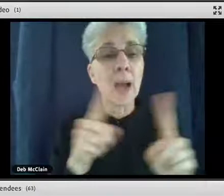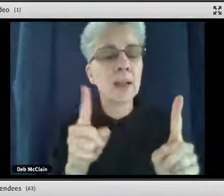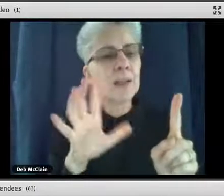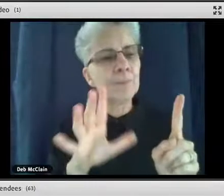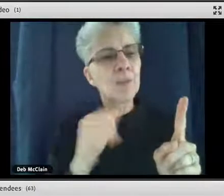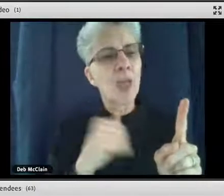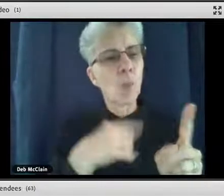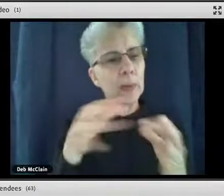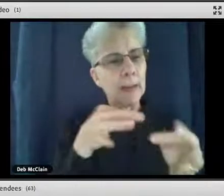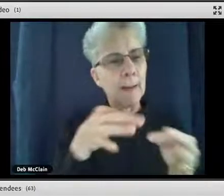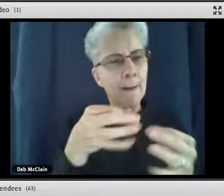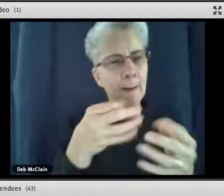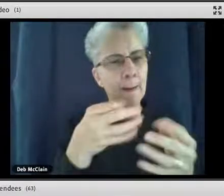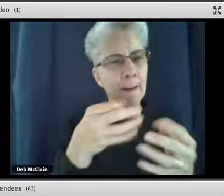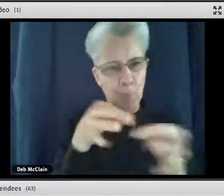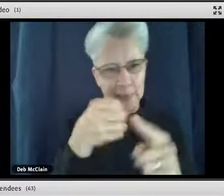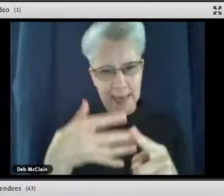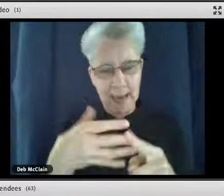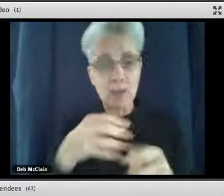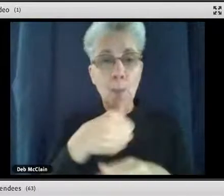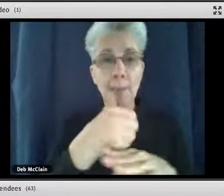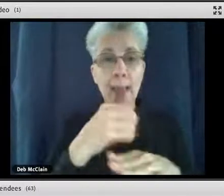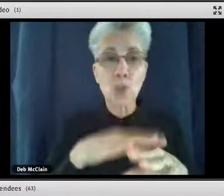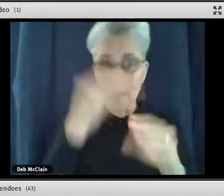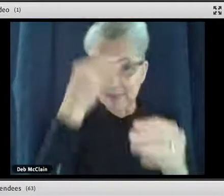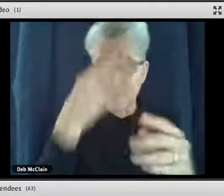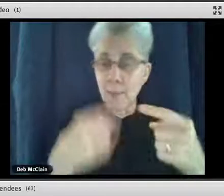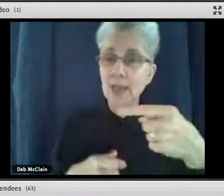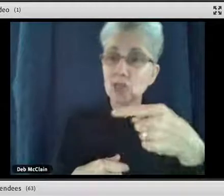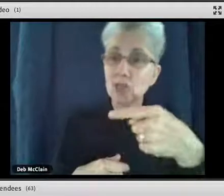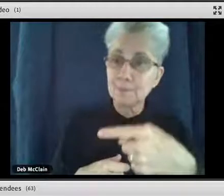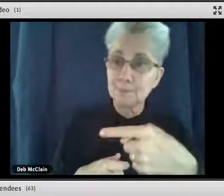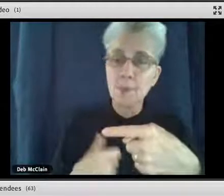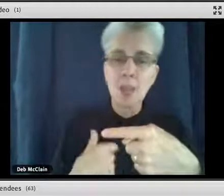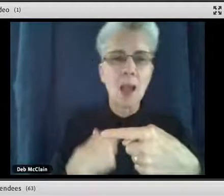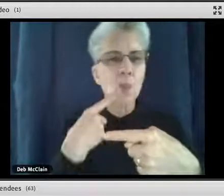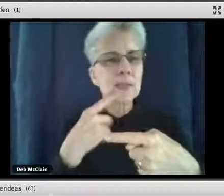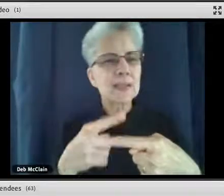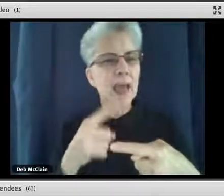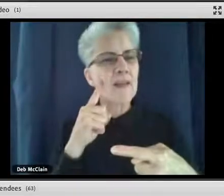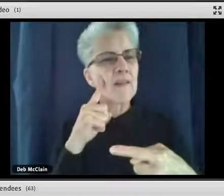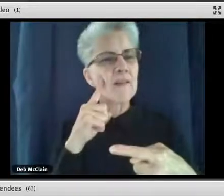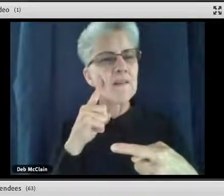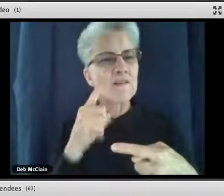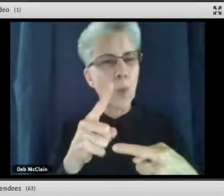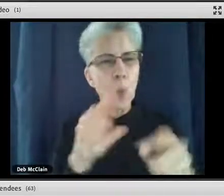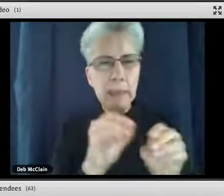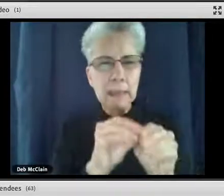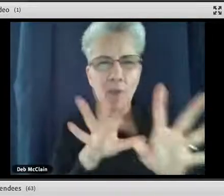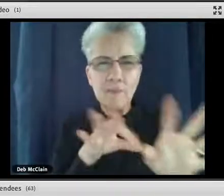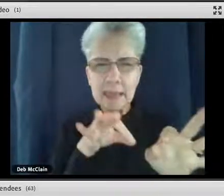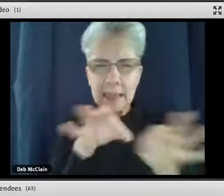but let me kind of break this down. So just based upon this information, I'm just going to say, for the sake of clarity,